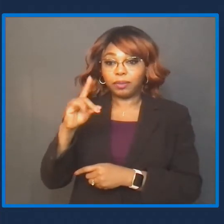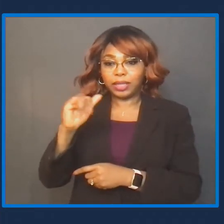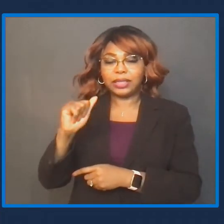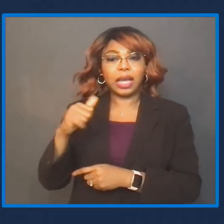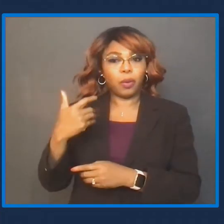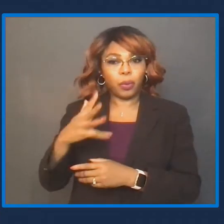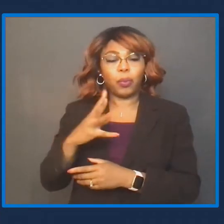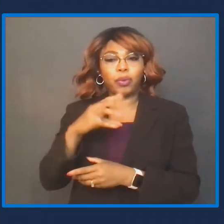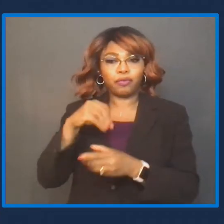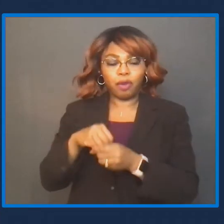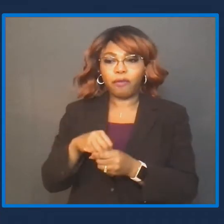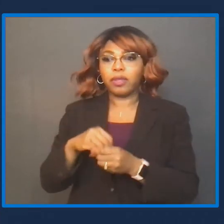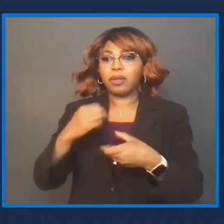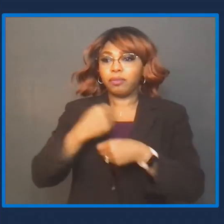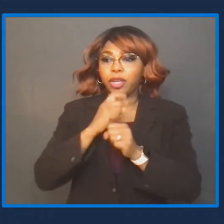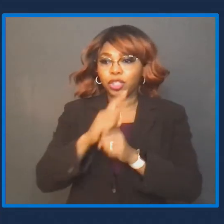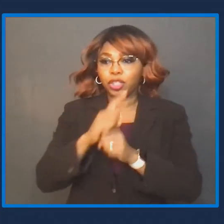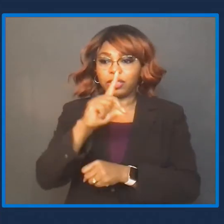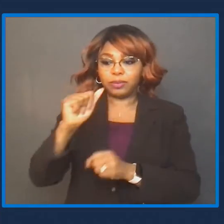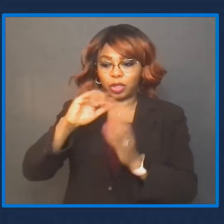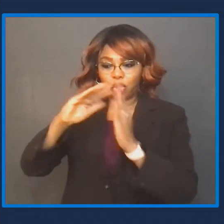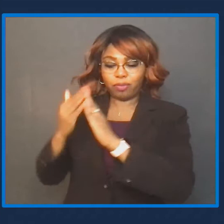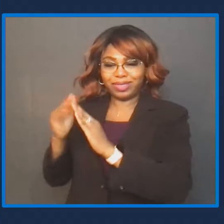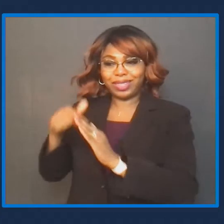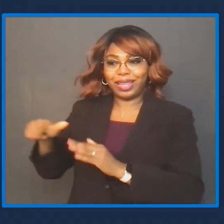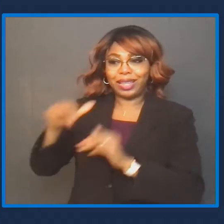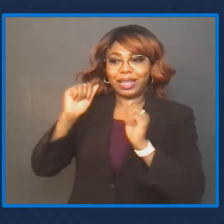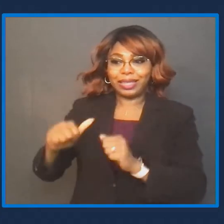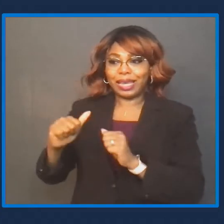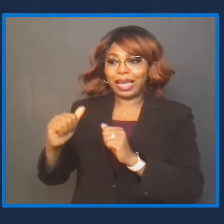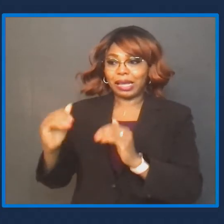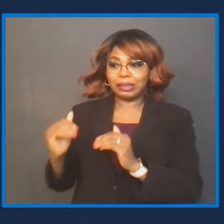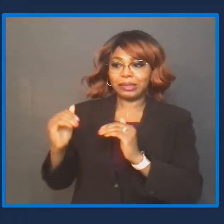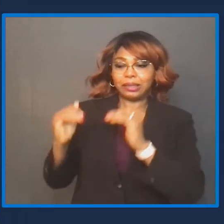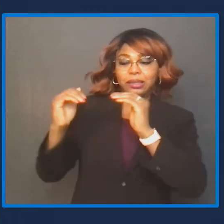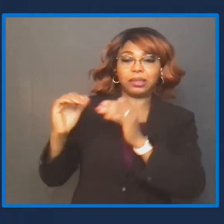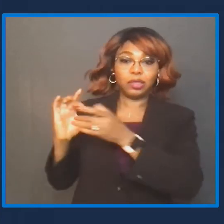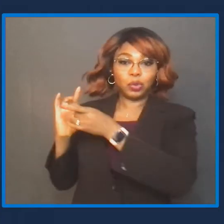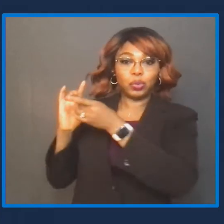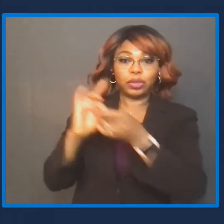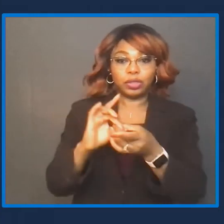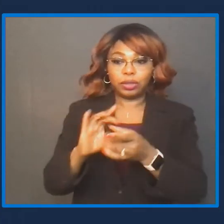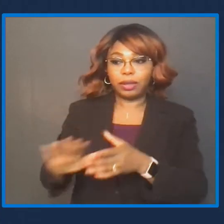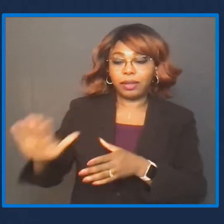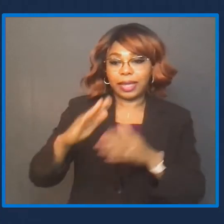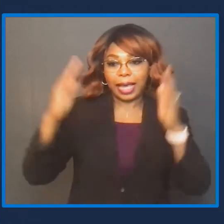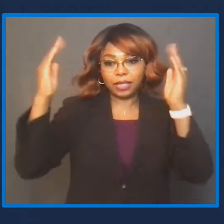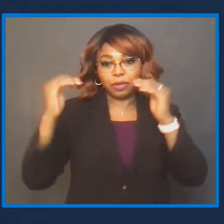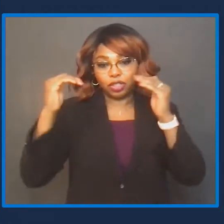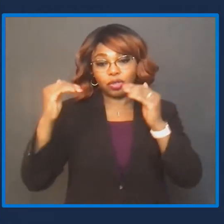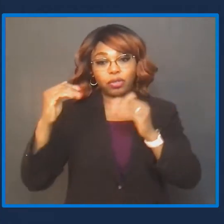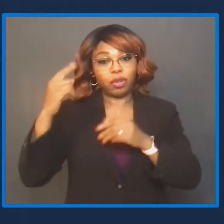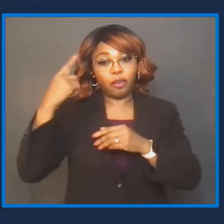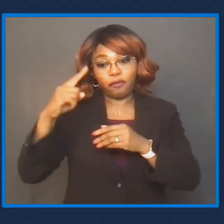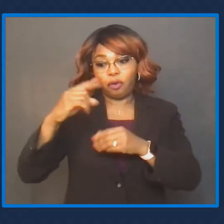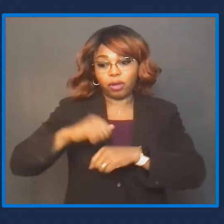the disability community is able to raise their standards in terms of the expectations to build environments accessibility.